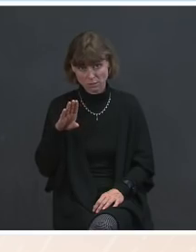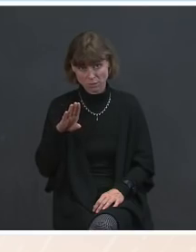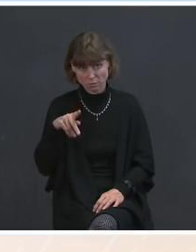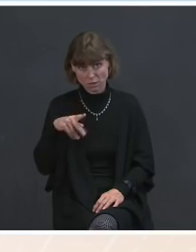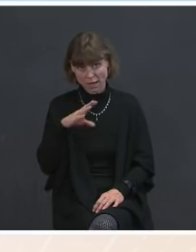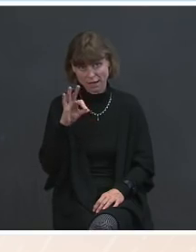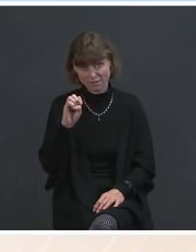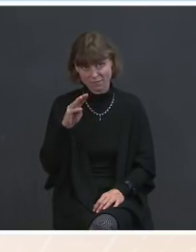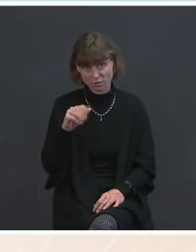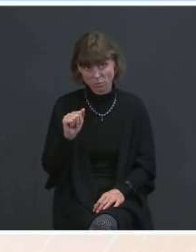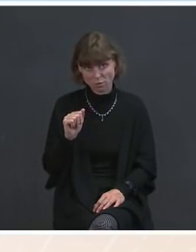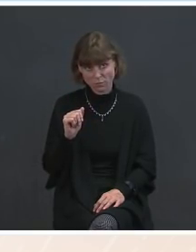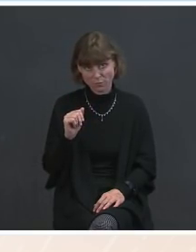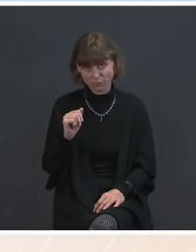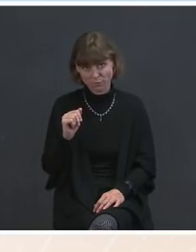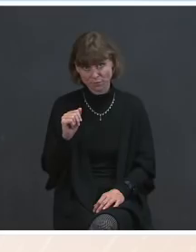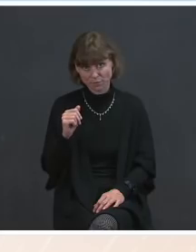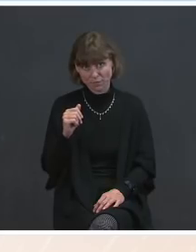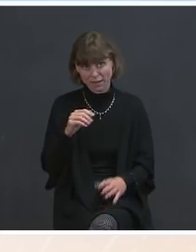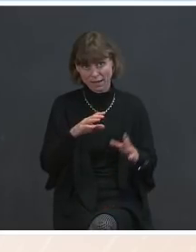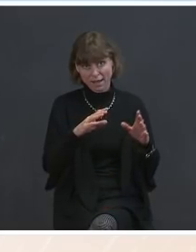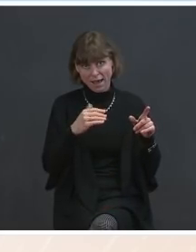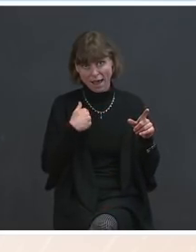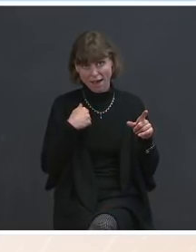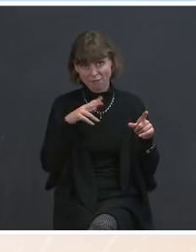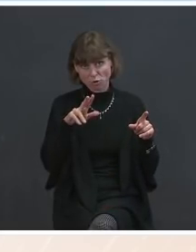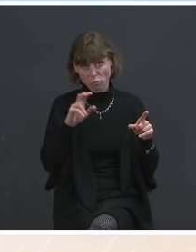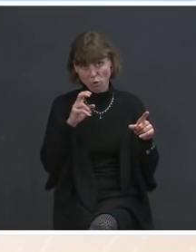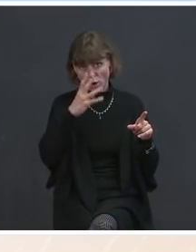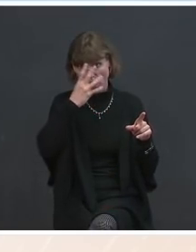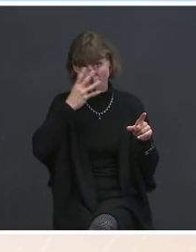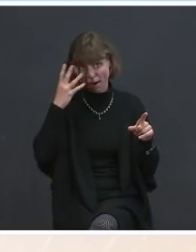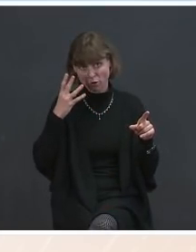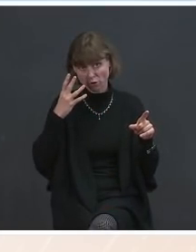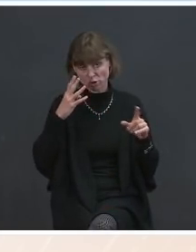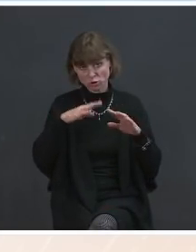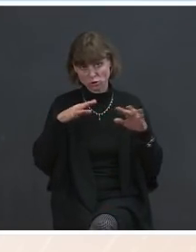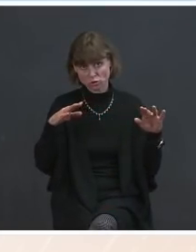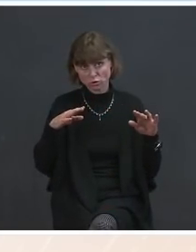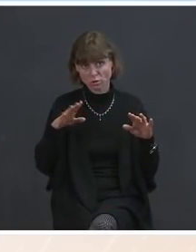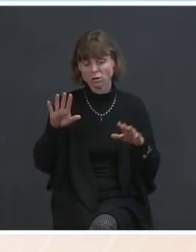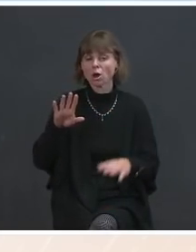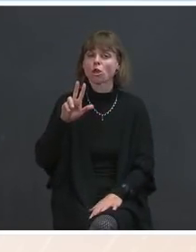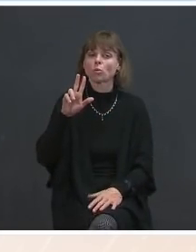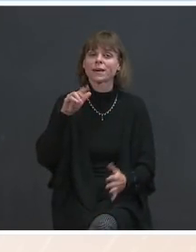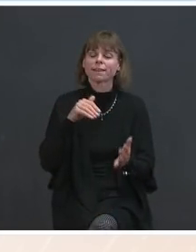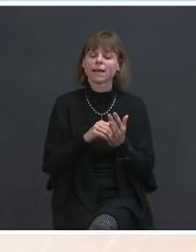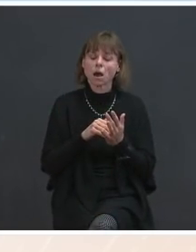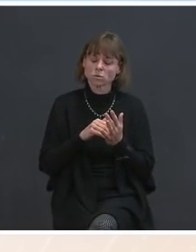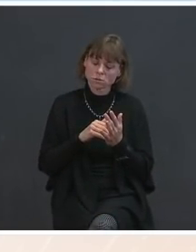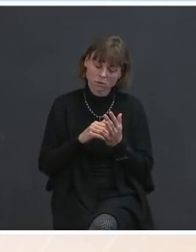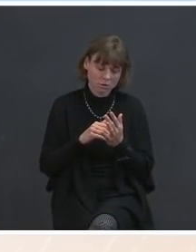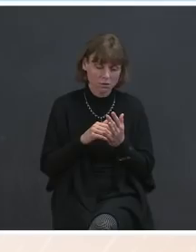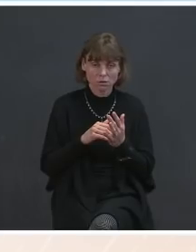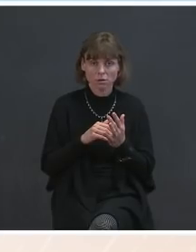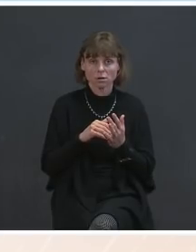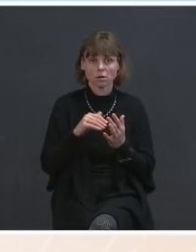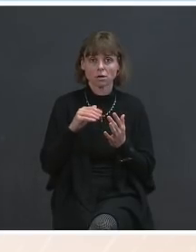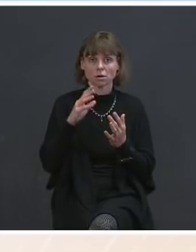that would house 300 migrant children -- The Press: Three thousand. The Press: Excuse me, 3,000 migrant immigrant -- immigrant teenagers. >> Ms. Psaki: Mm-hmm.